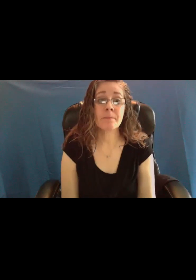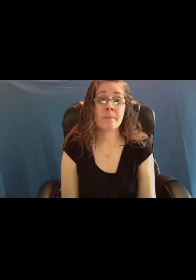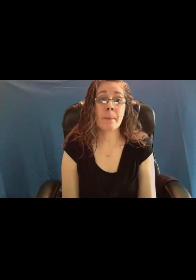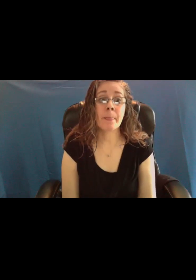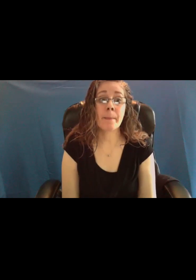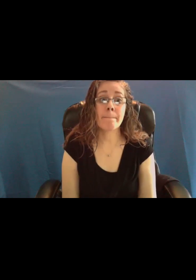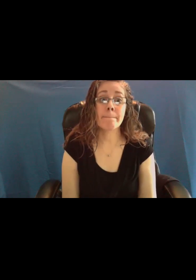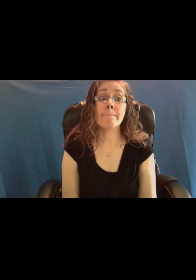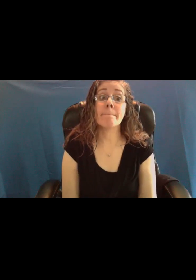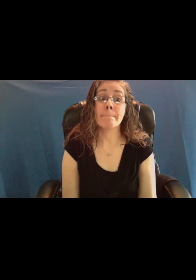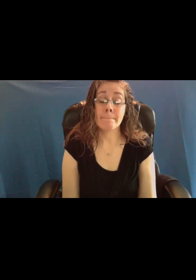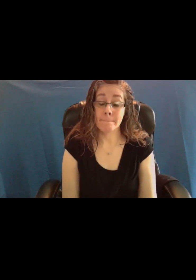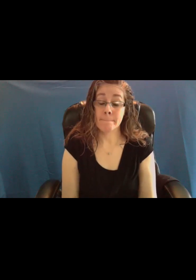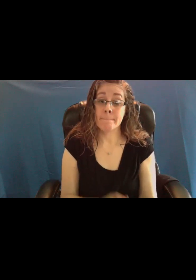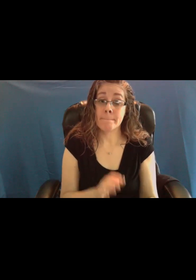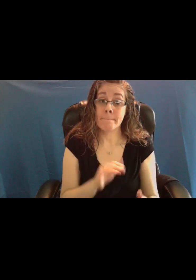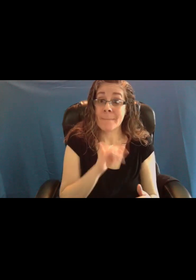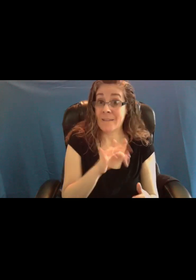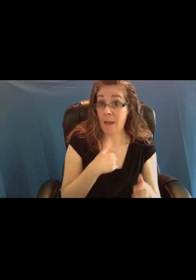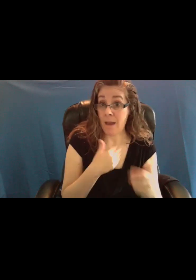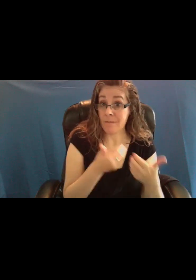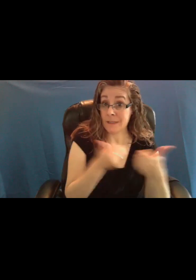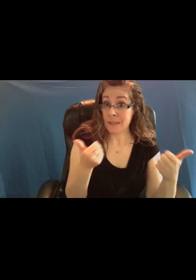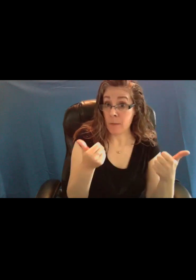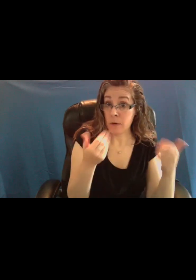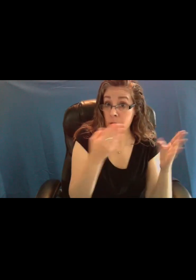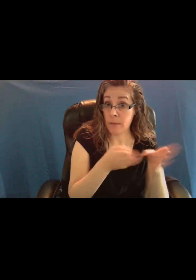a separate plan for communication, it really would never be